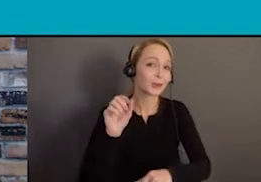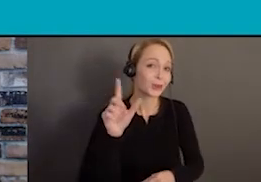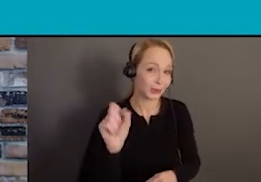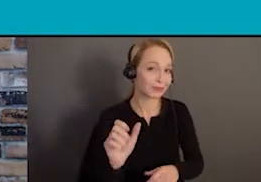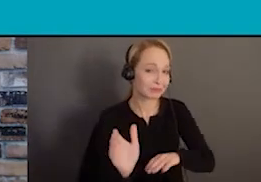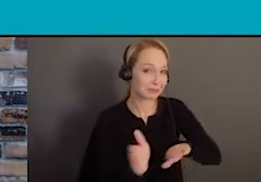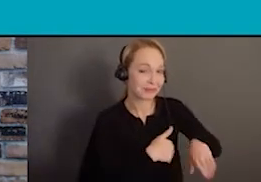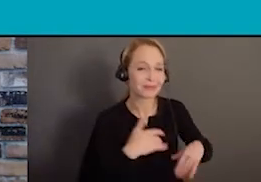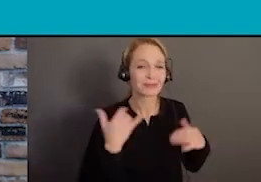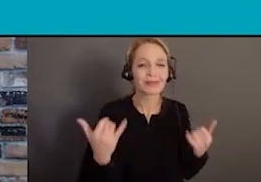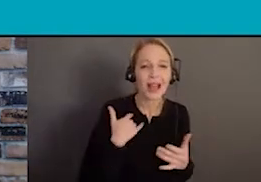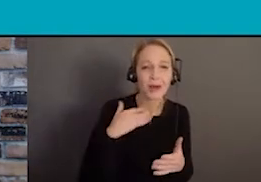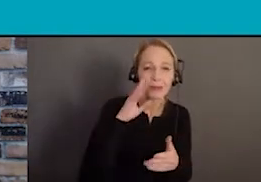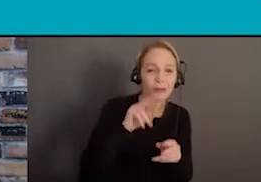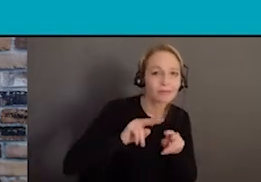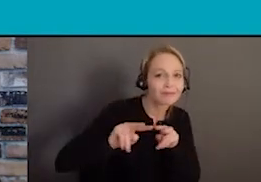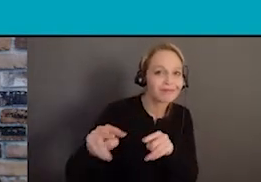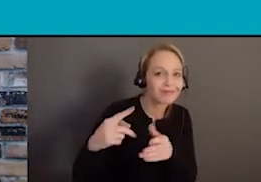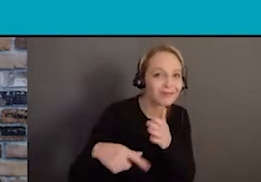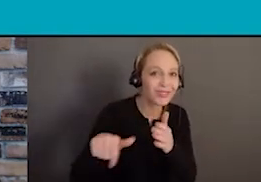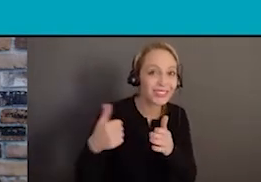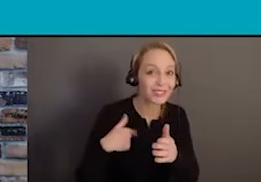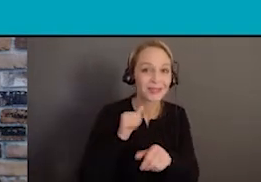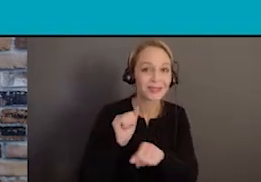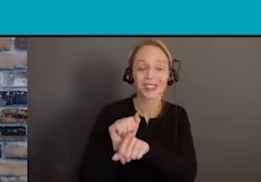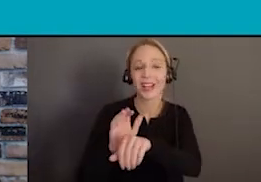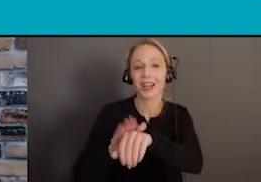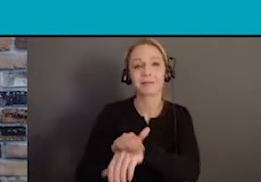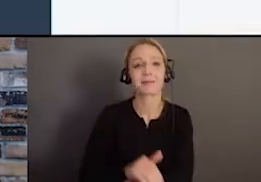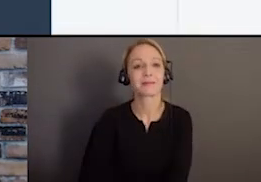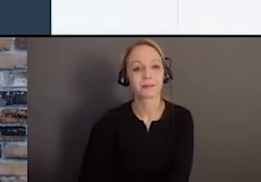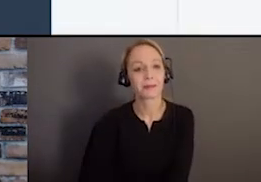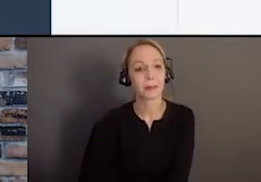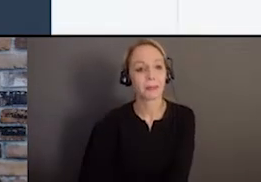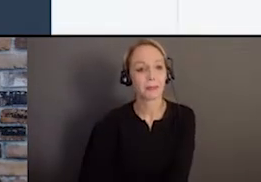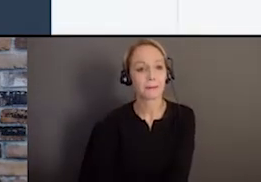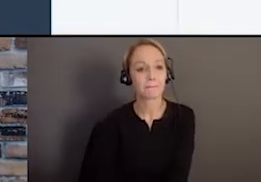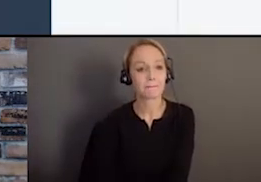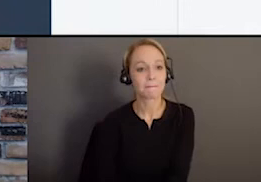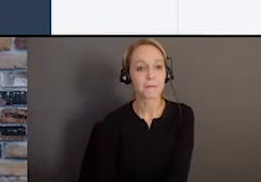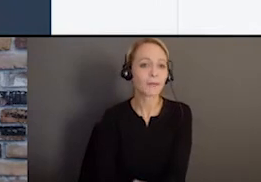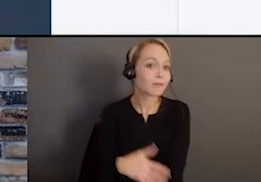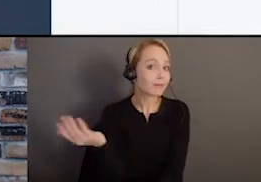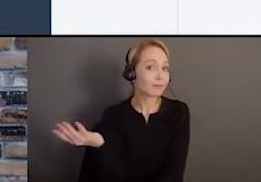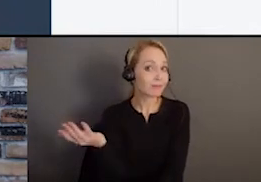NOW TAKE A SNEAK PEEK IN WHAT ELSE WE ARE WORKING ON. START WITH THE FUTURE DEVELOPER HOME.